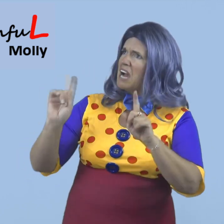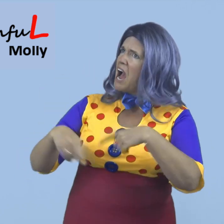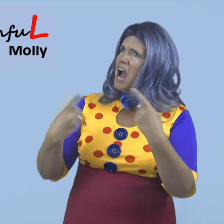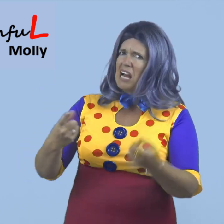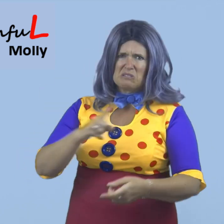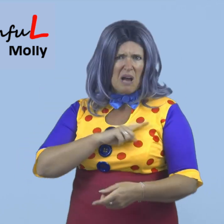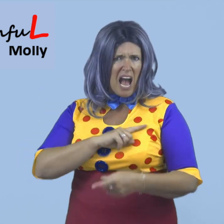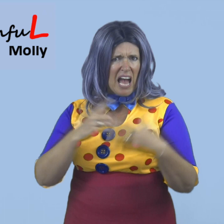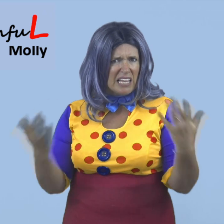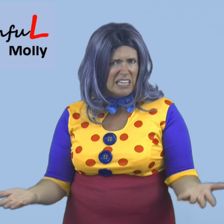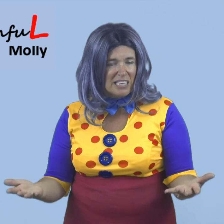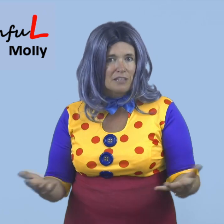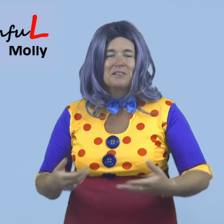“but I can never beat you. Why?”